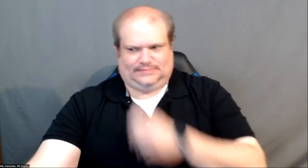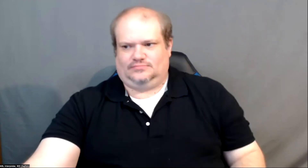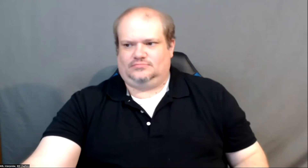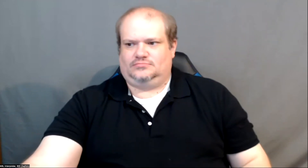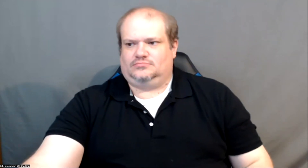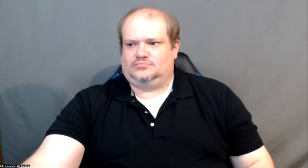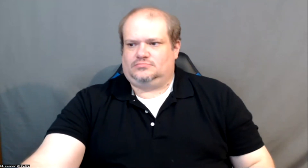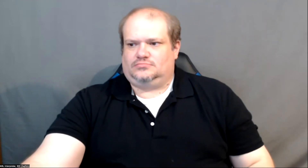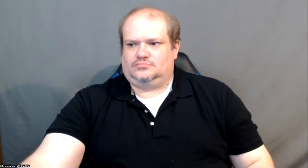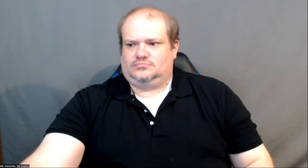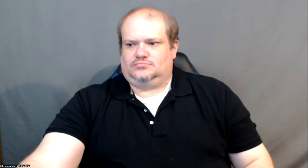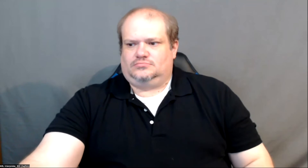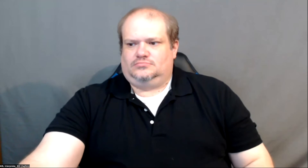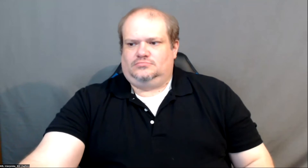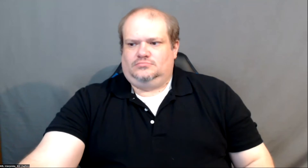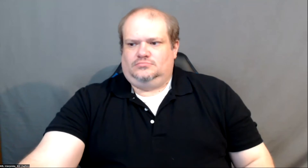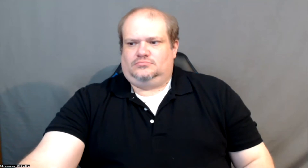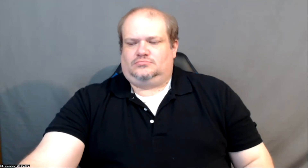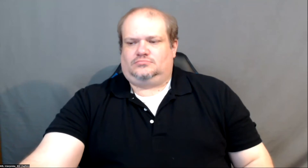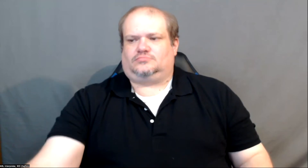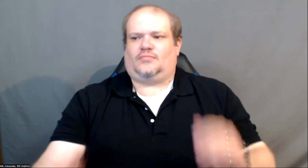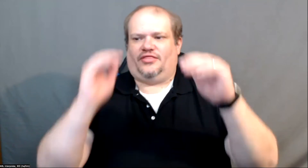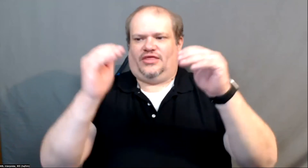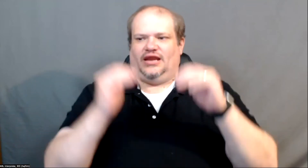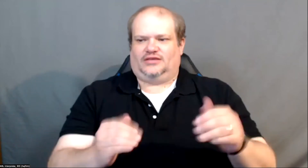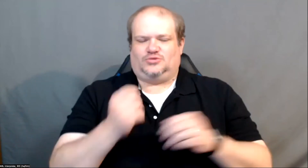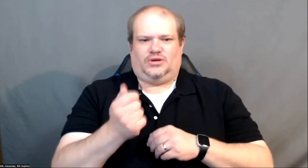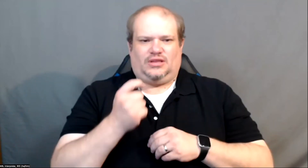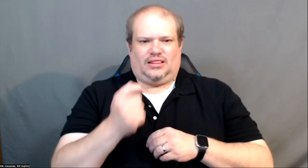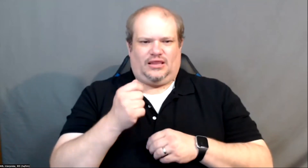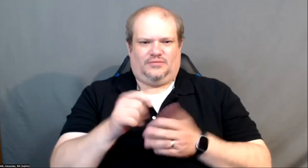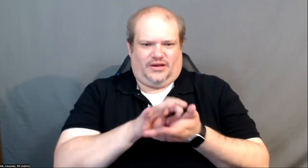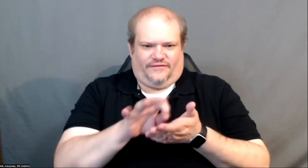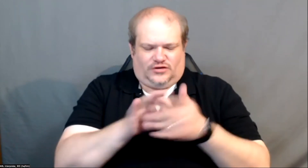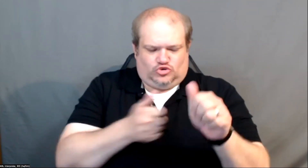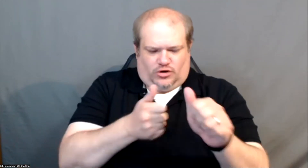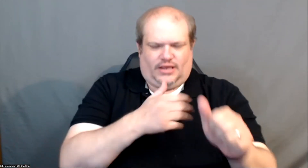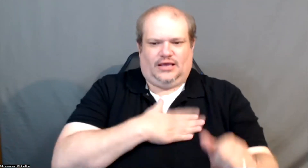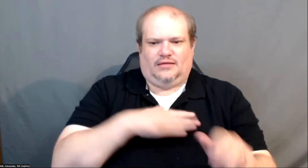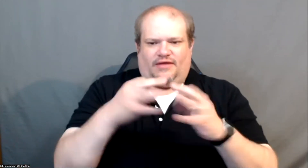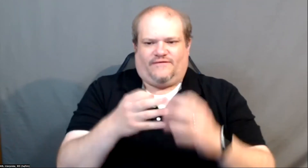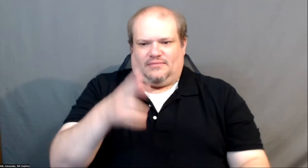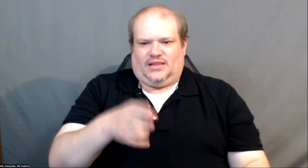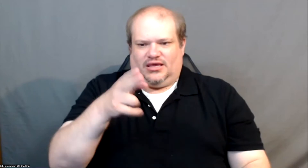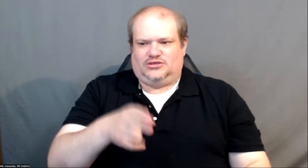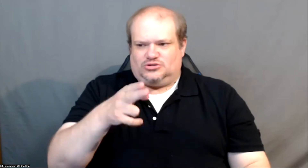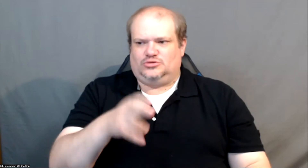So this next one is a little bit of a tracking of my family history. So my mom's family originally